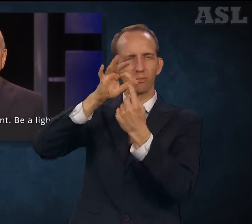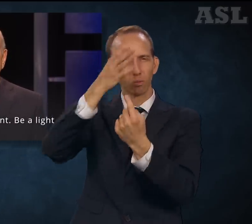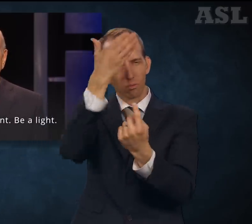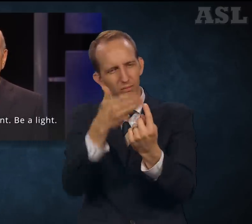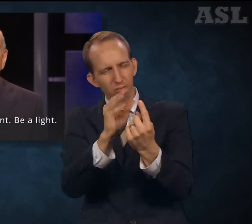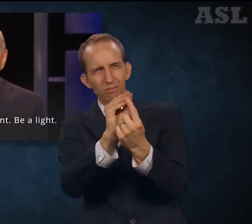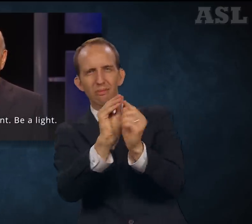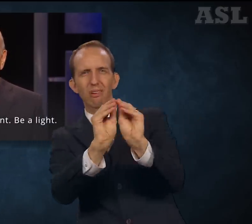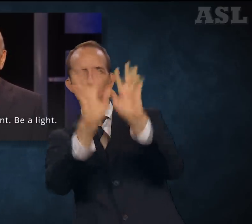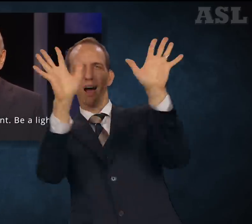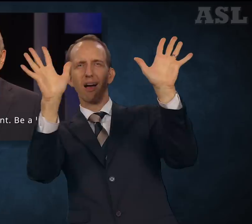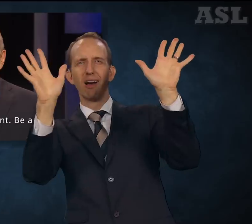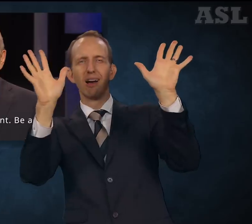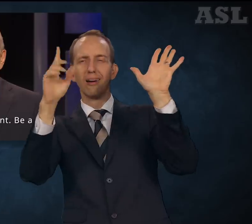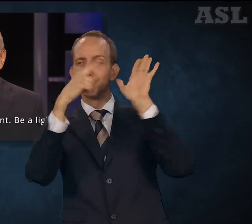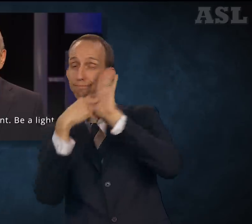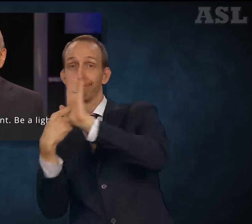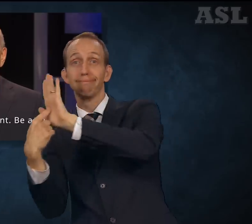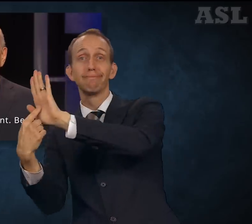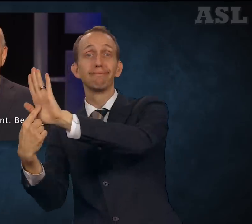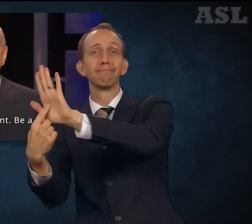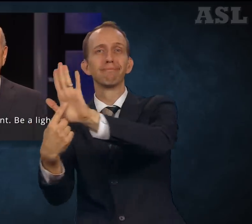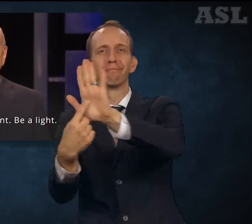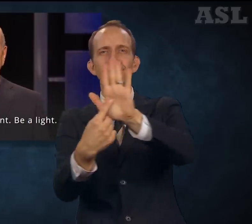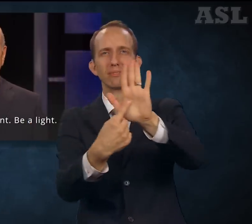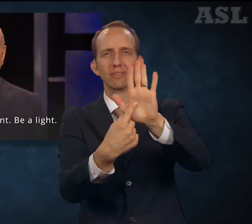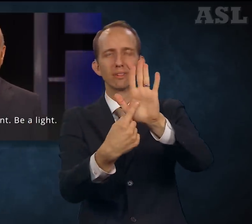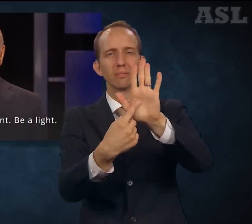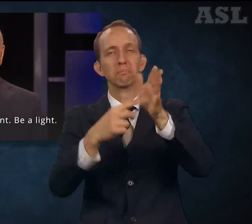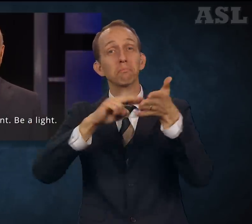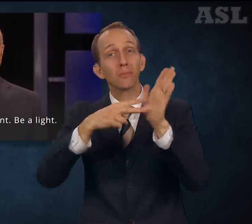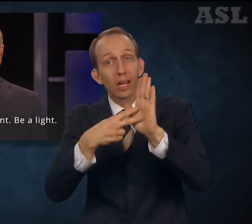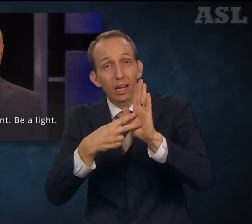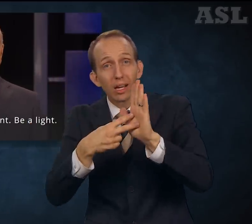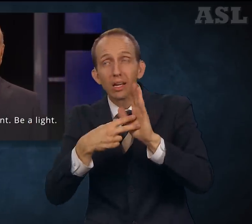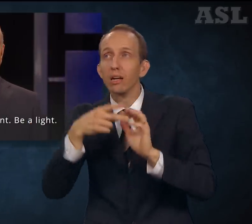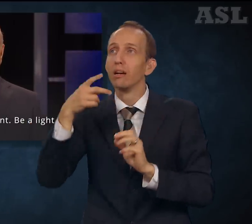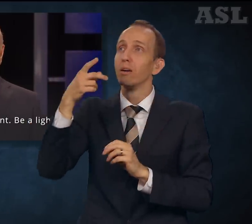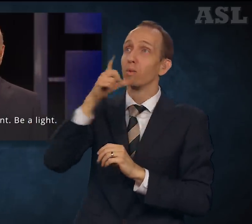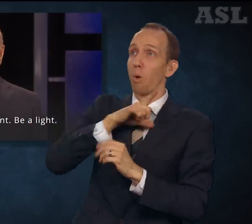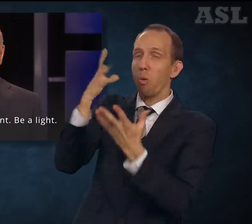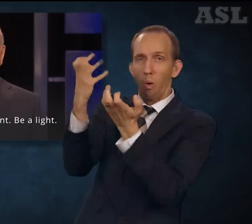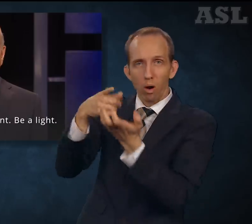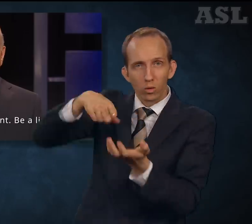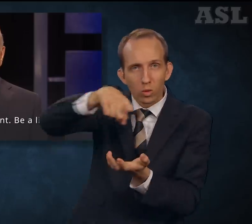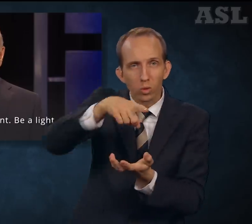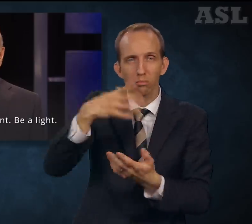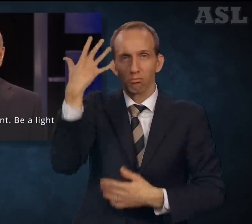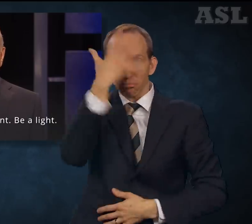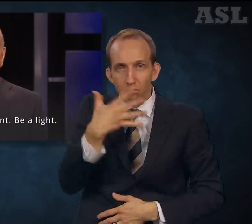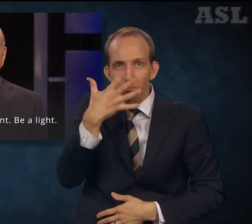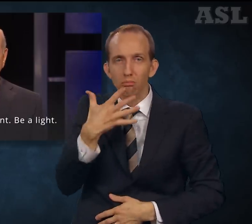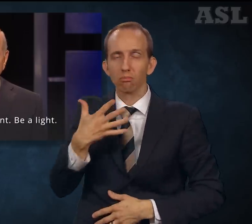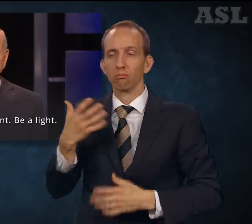YOU AND I KNOW THAT YOU ARE TO BE A LIGHT TO THE WORLD.